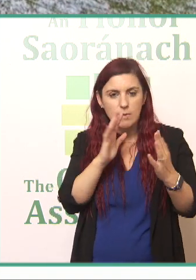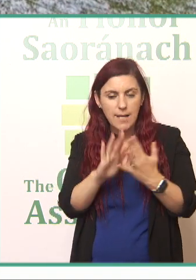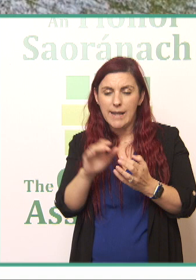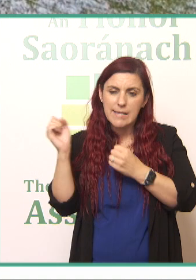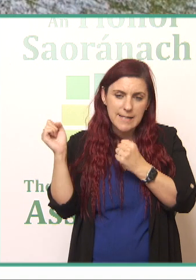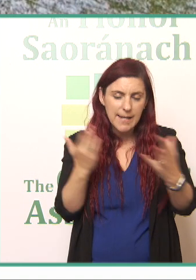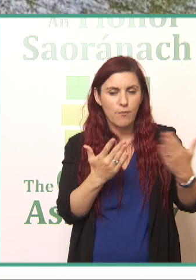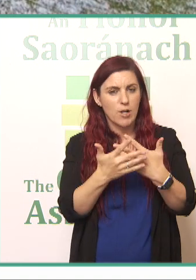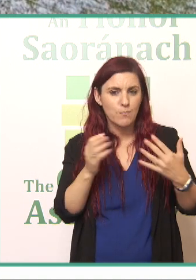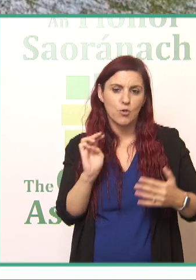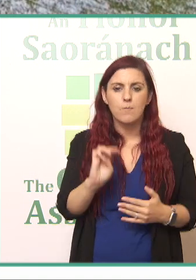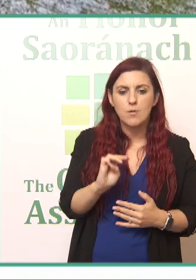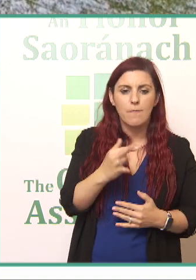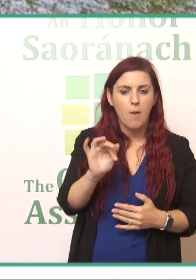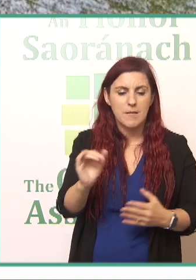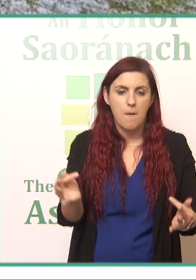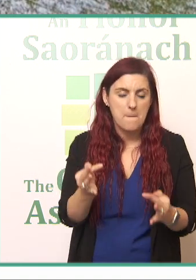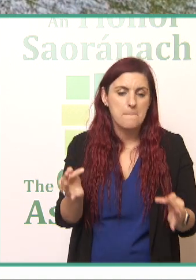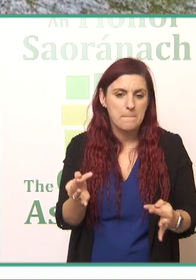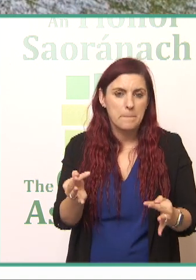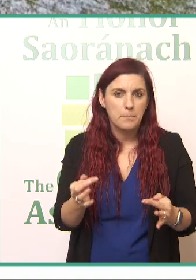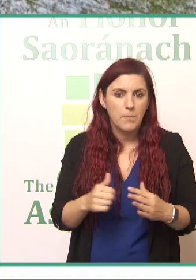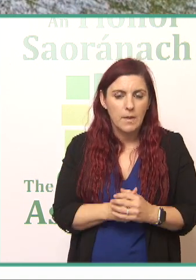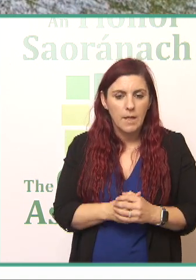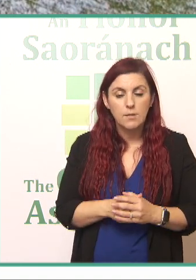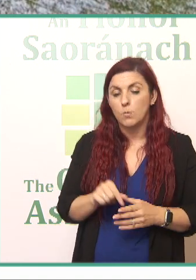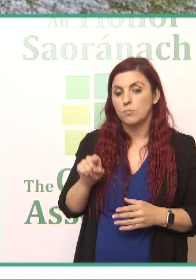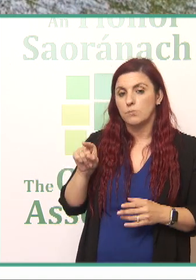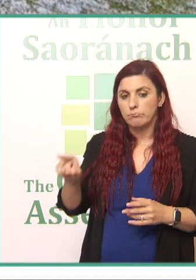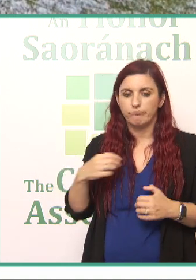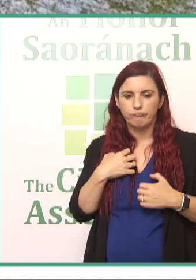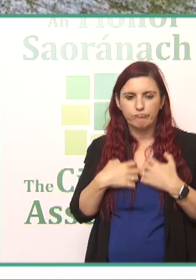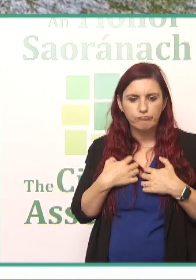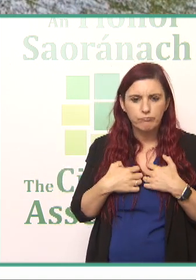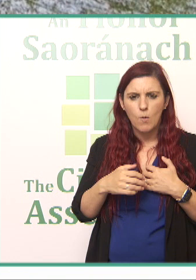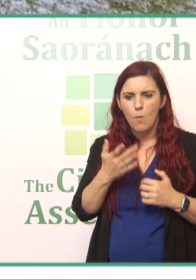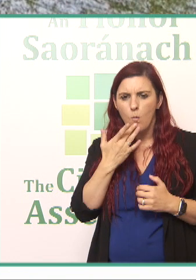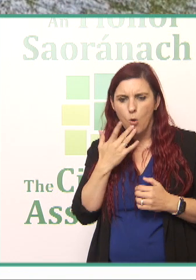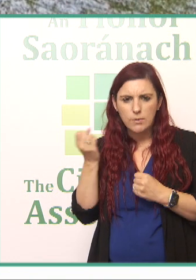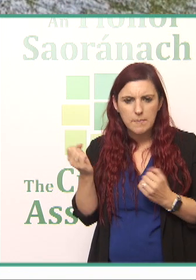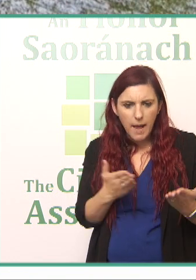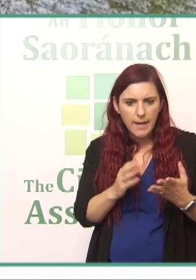possibly can on that farm now he's cleaned up all the water supplies and created new habitats for in